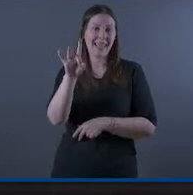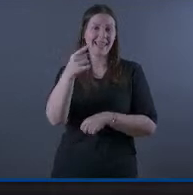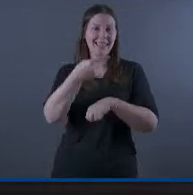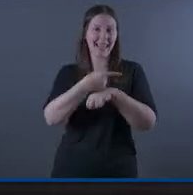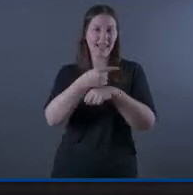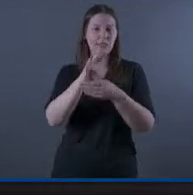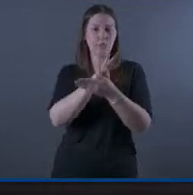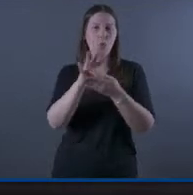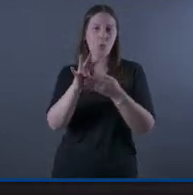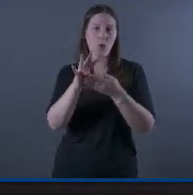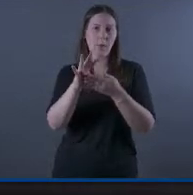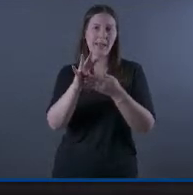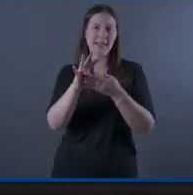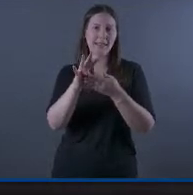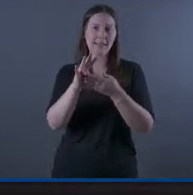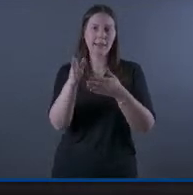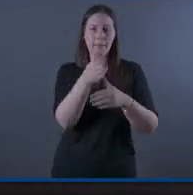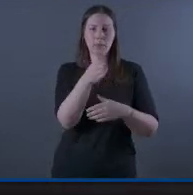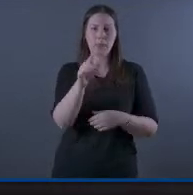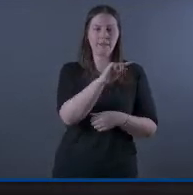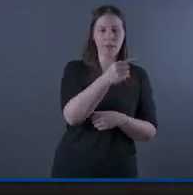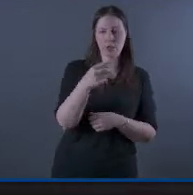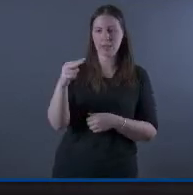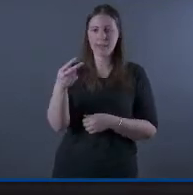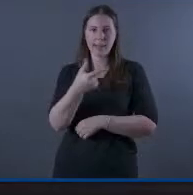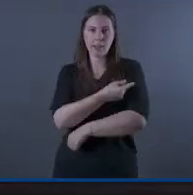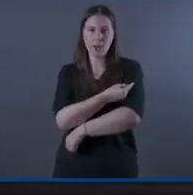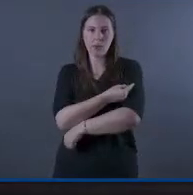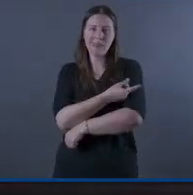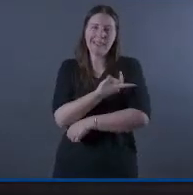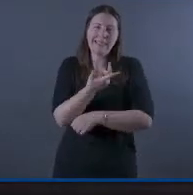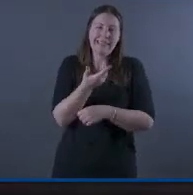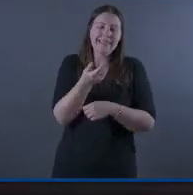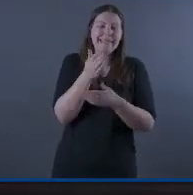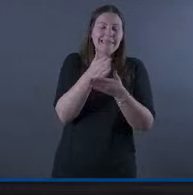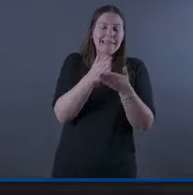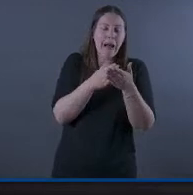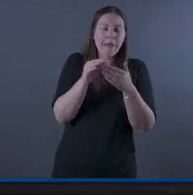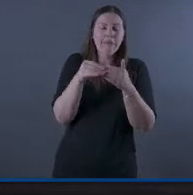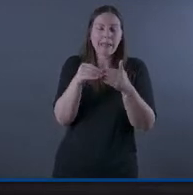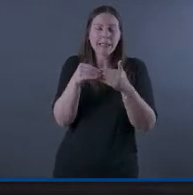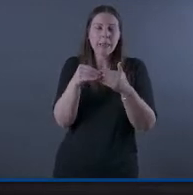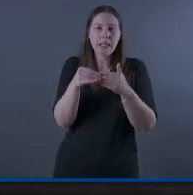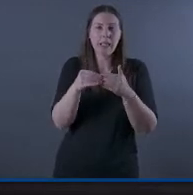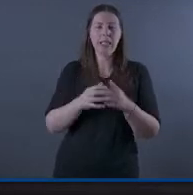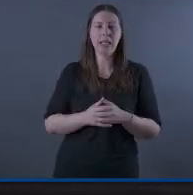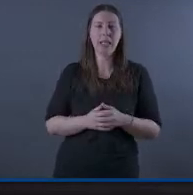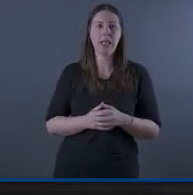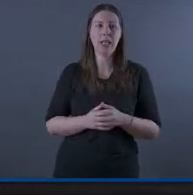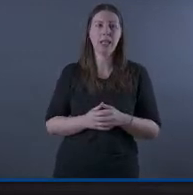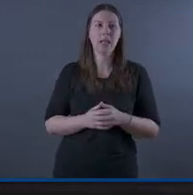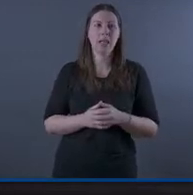And again, a little bit of leeway and flexibility there. I probably can't overstate the importance of trying to get that second dose.